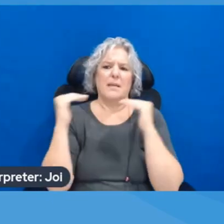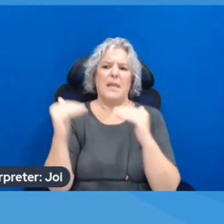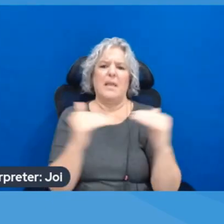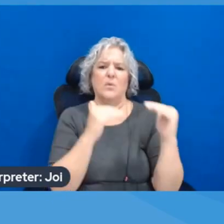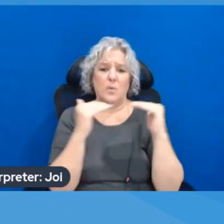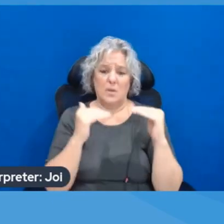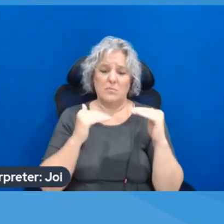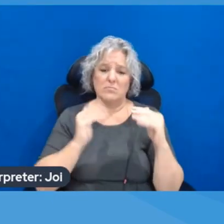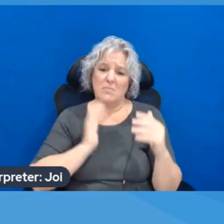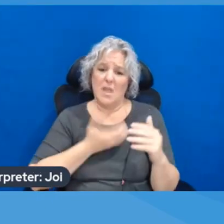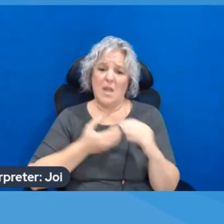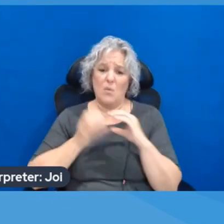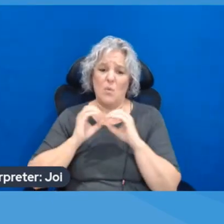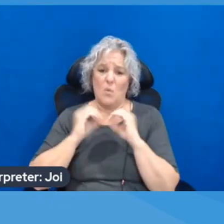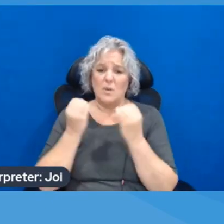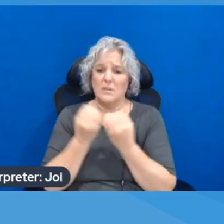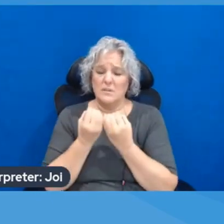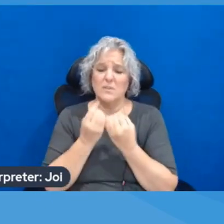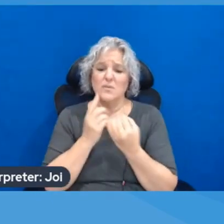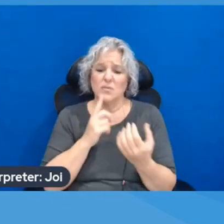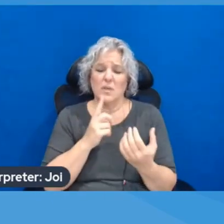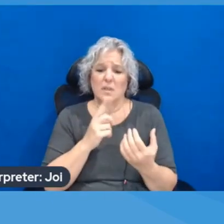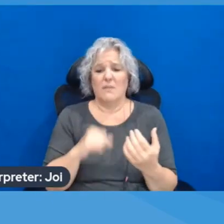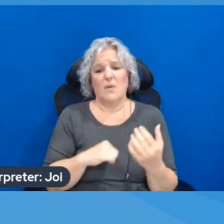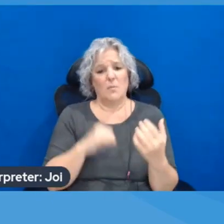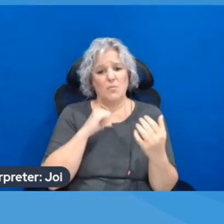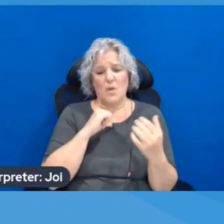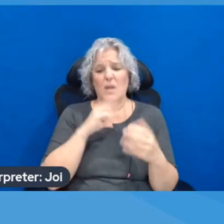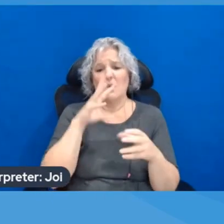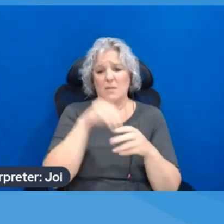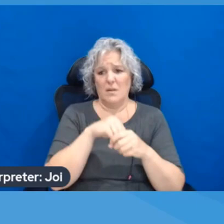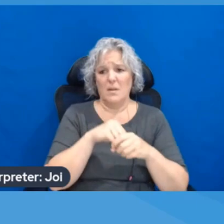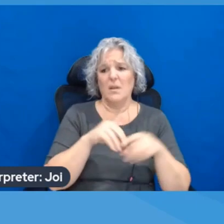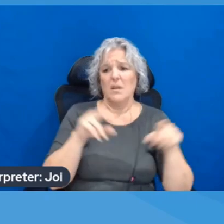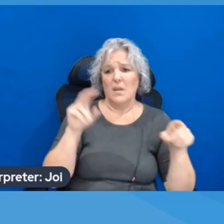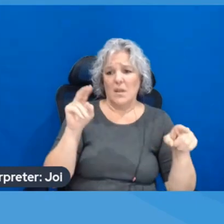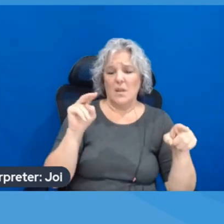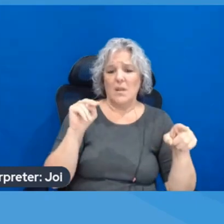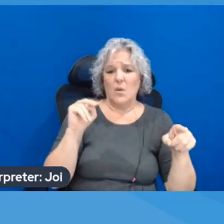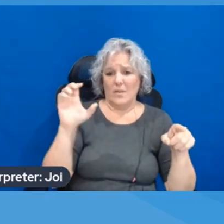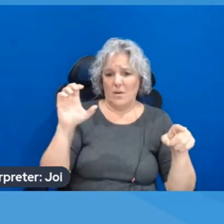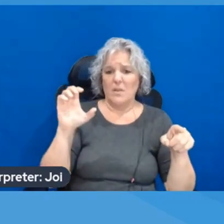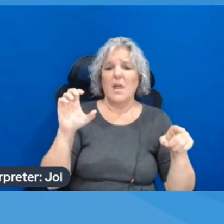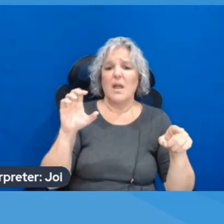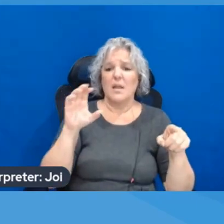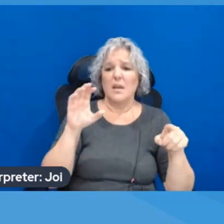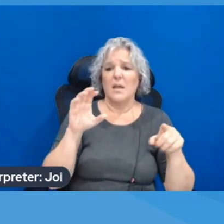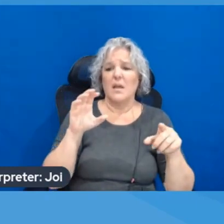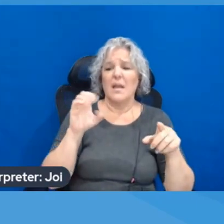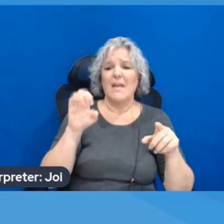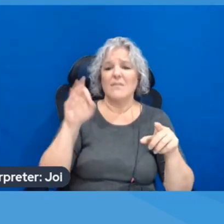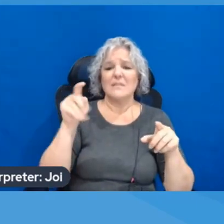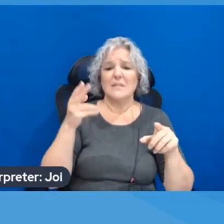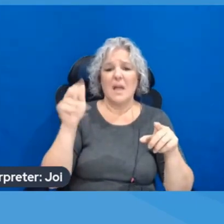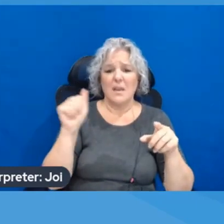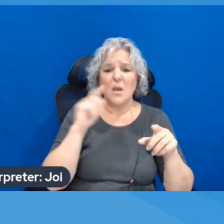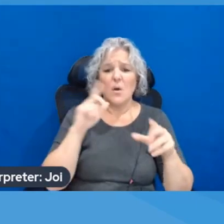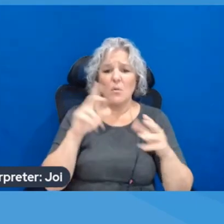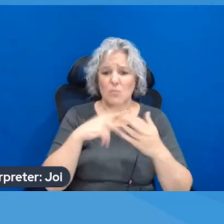has been honored to engage with the North Carolina TANF program to really began to roll out their